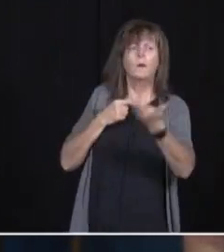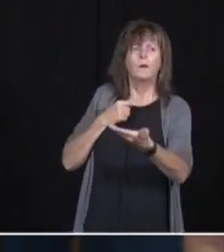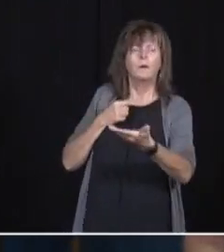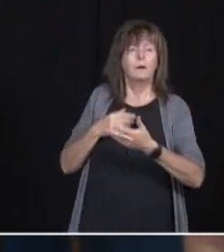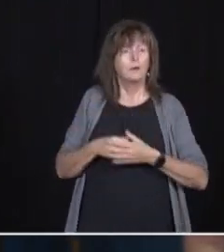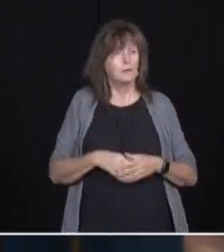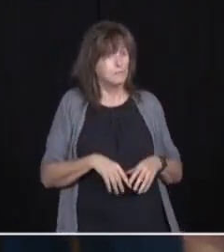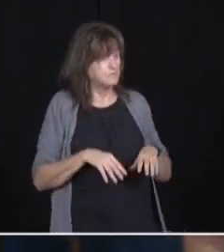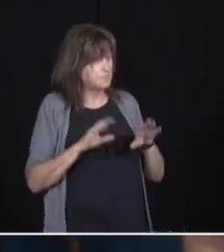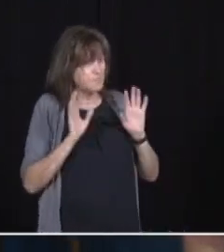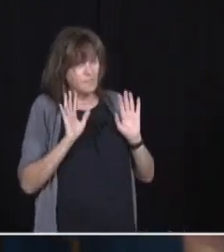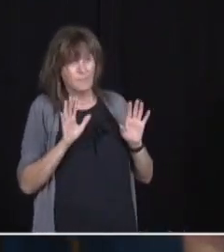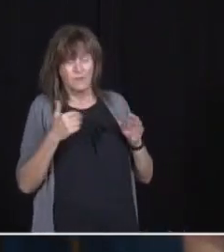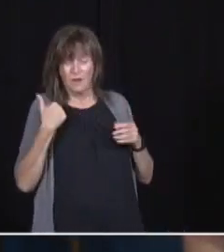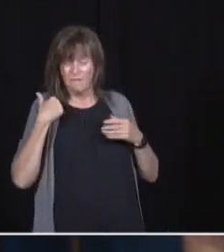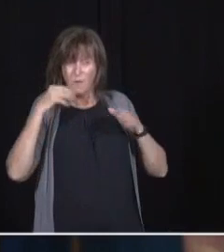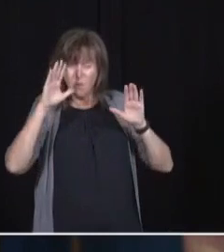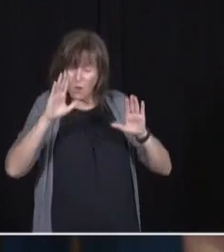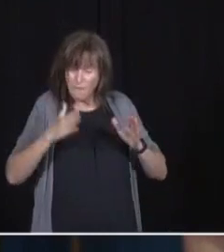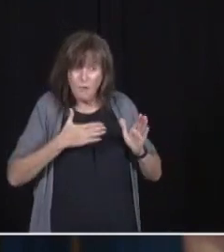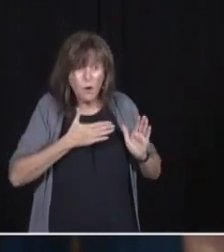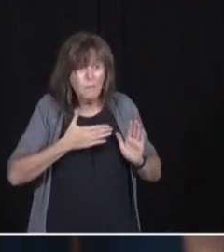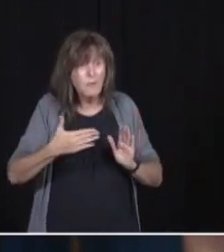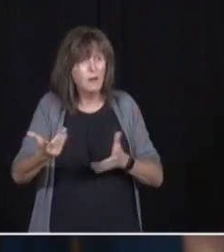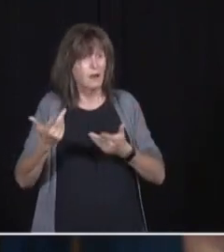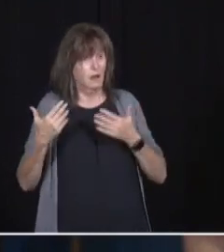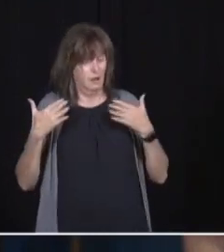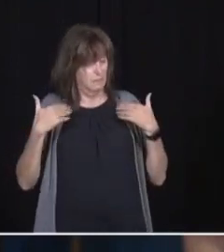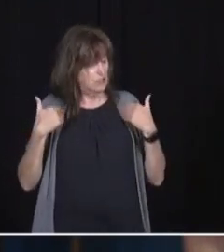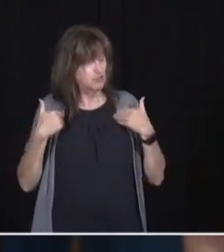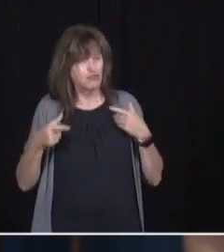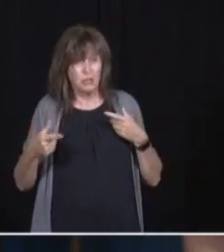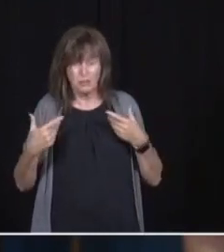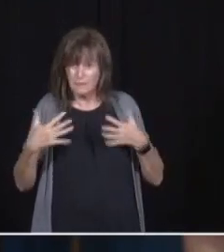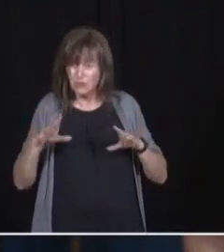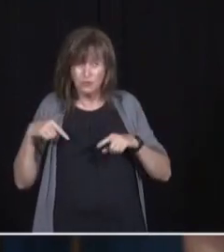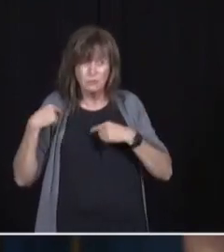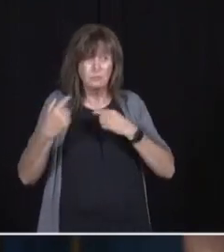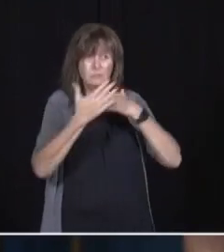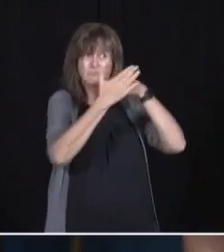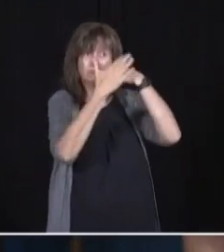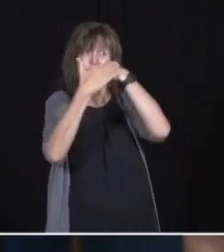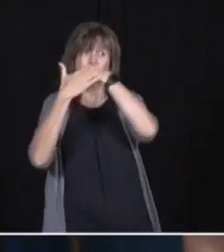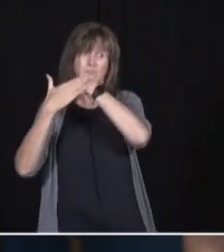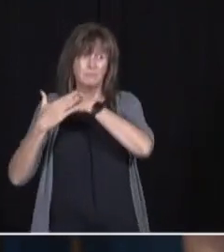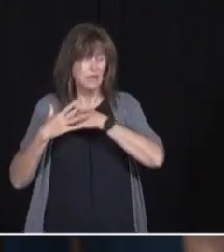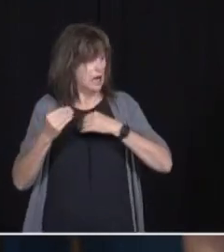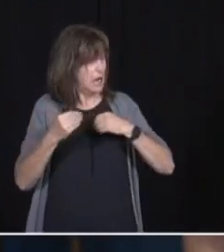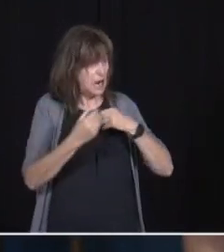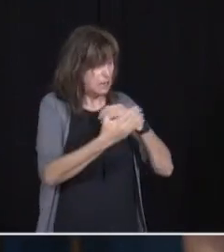of costumes of larger than 15 students. What did you think of this and how come you're government really hasn't said much?